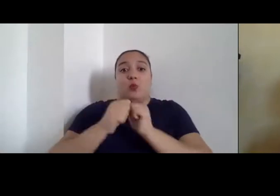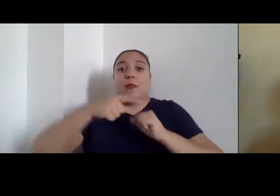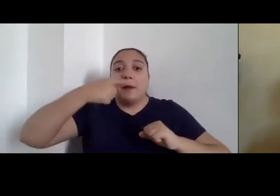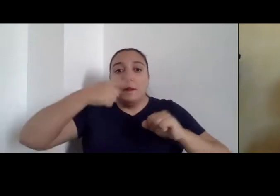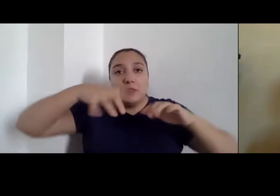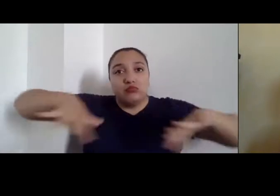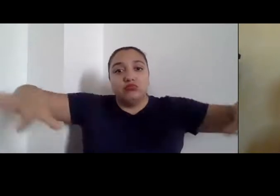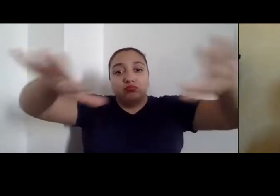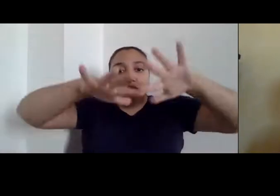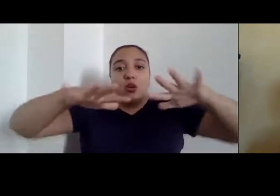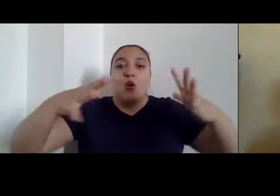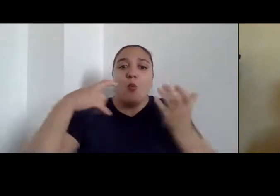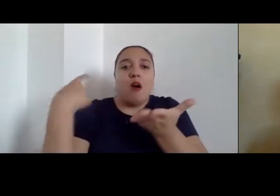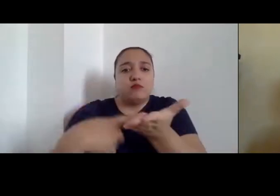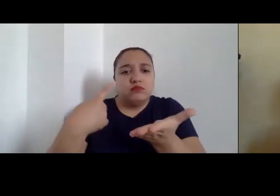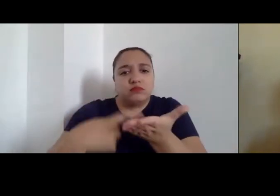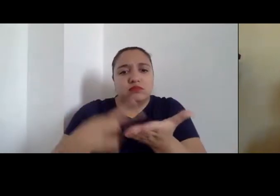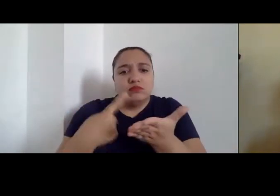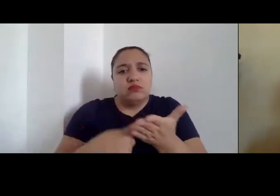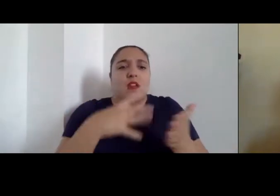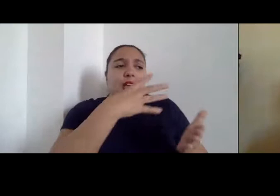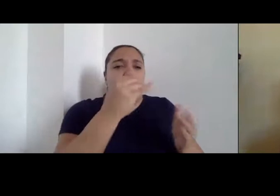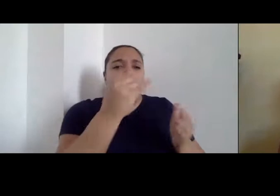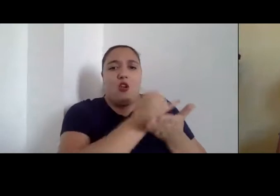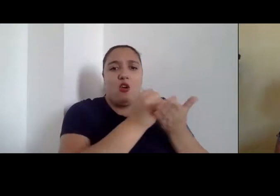and envision our way forward as a field.